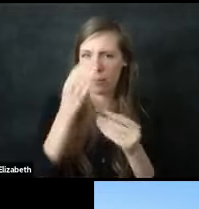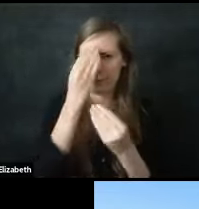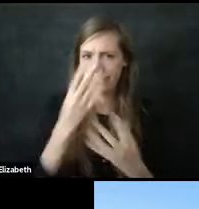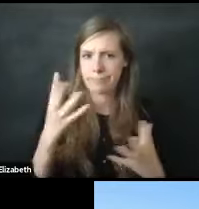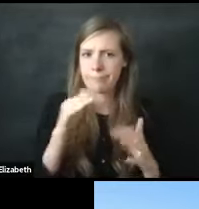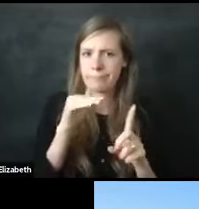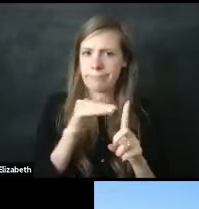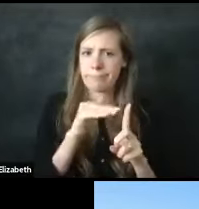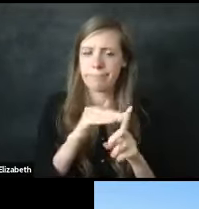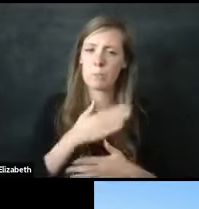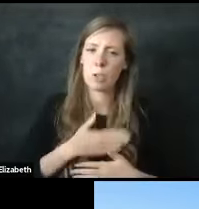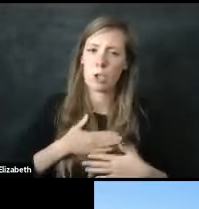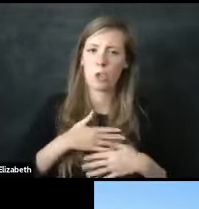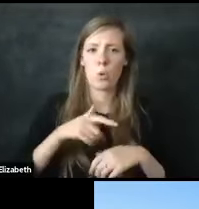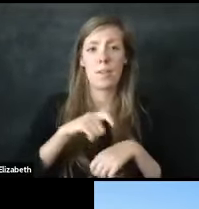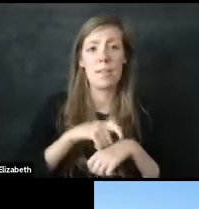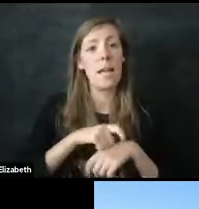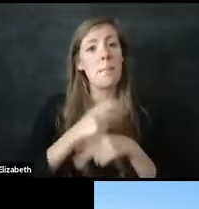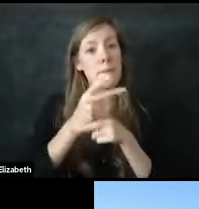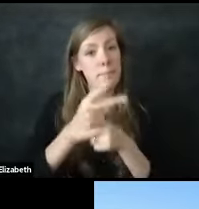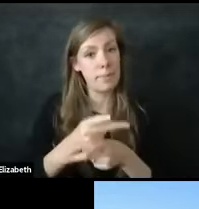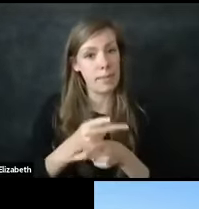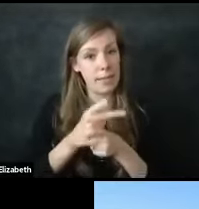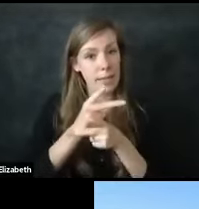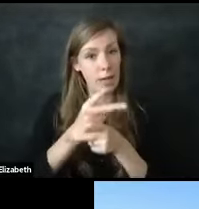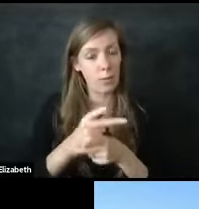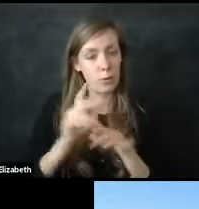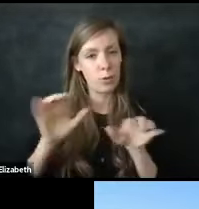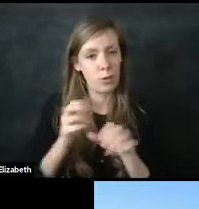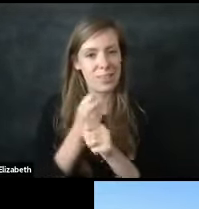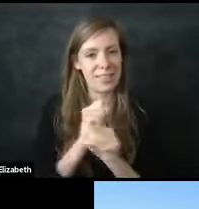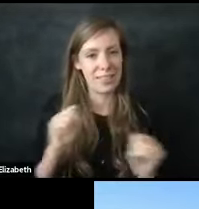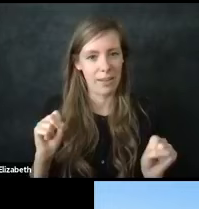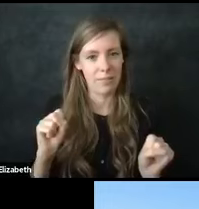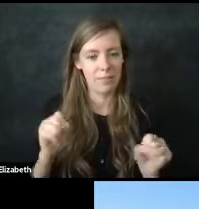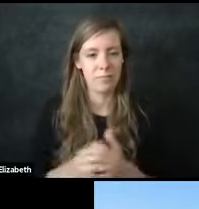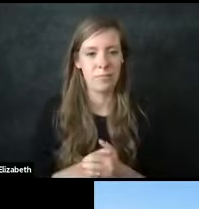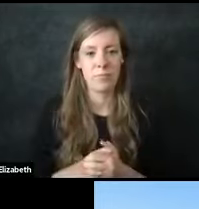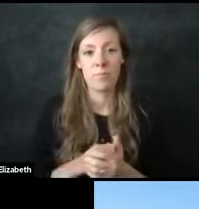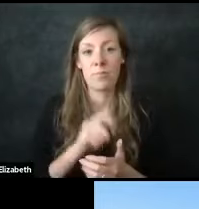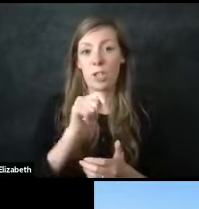festivities that take precautions to do so safely. Sugar treaters should avoid large groups